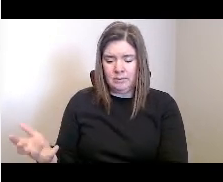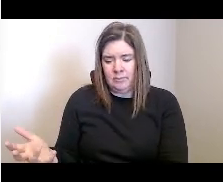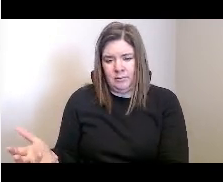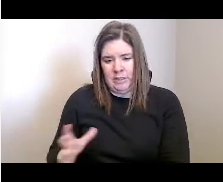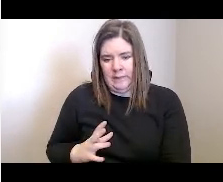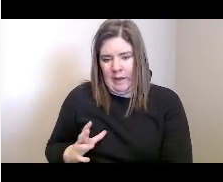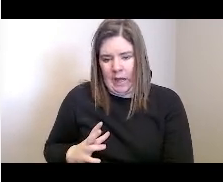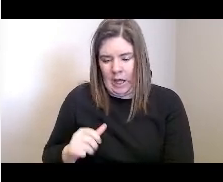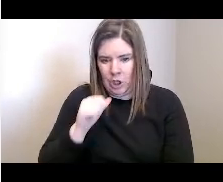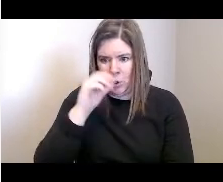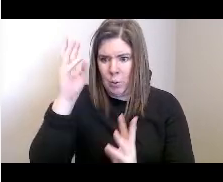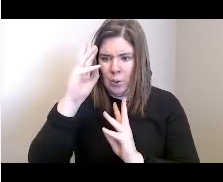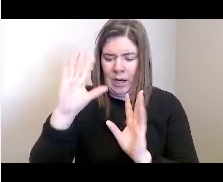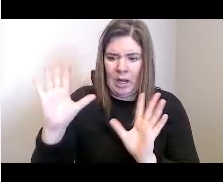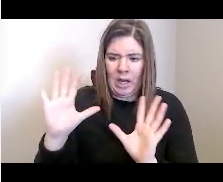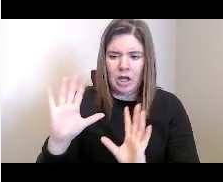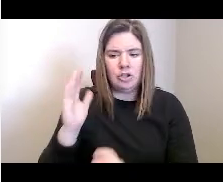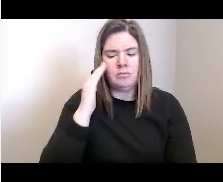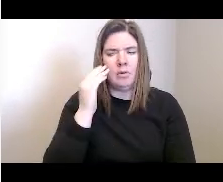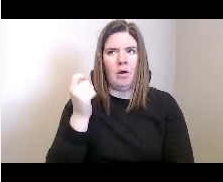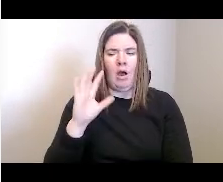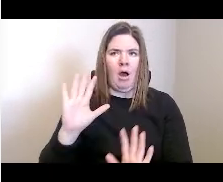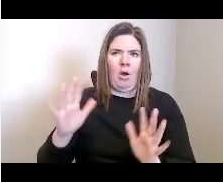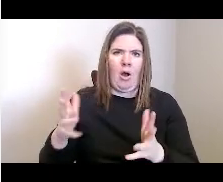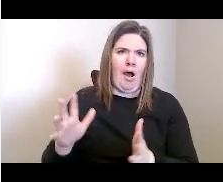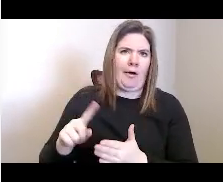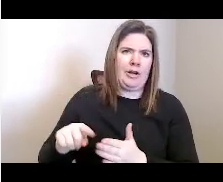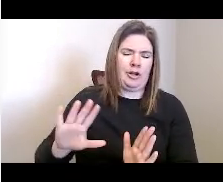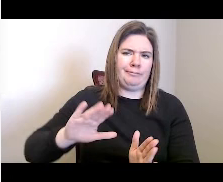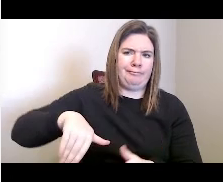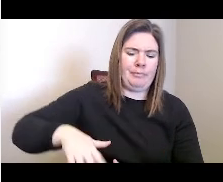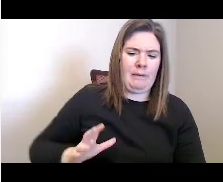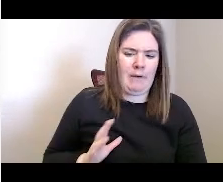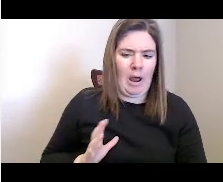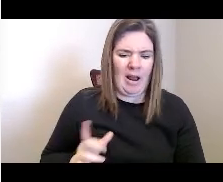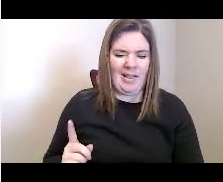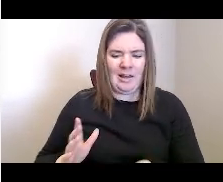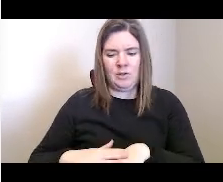Just note that-- hey I've already checked the reading order on this. It's just letting you know to do that. So...